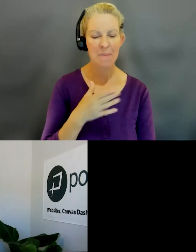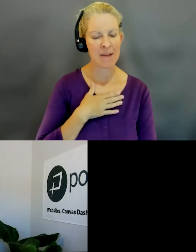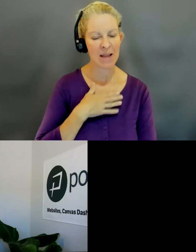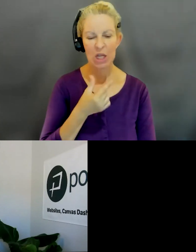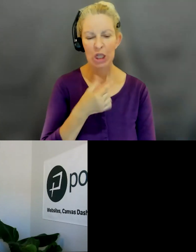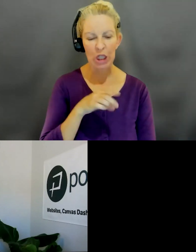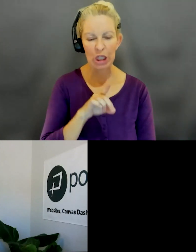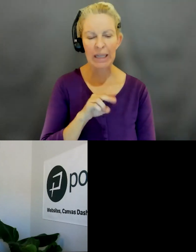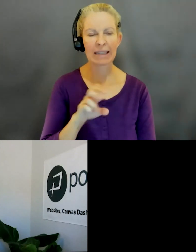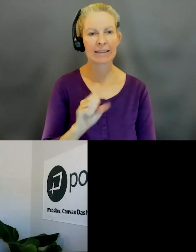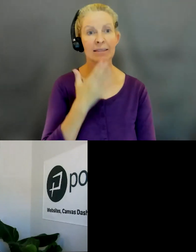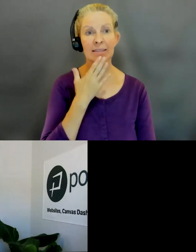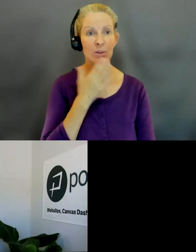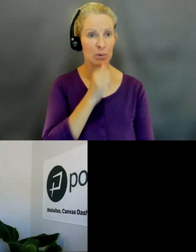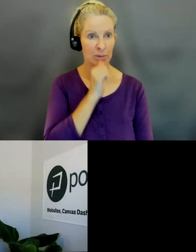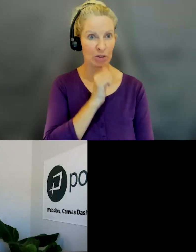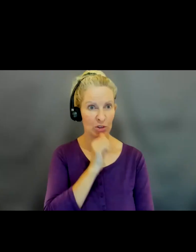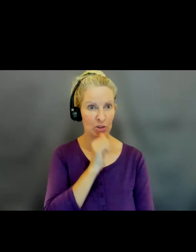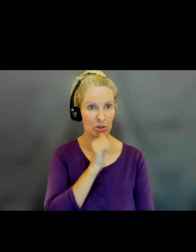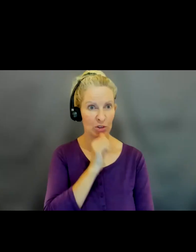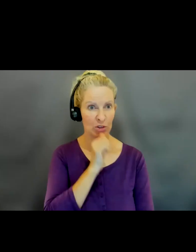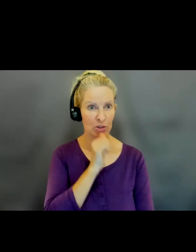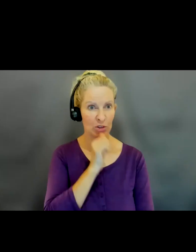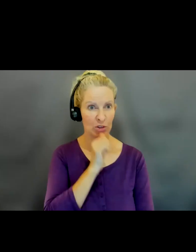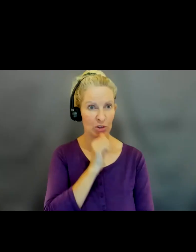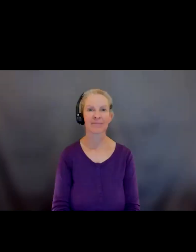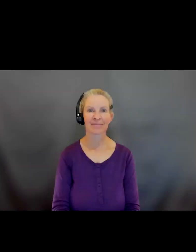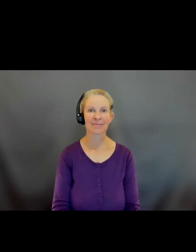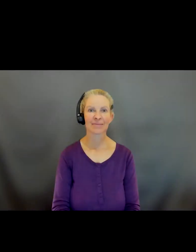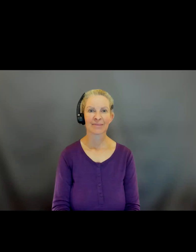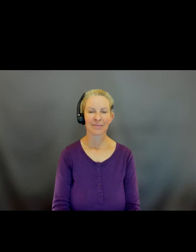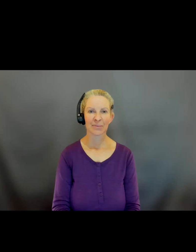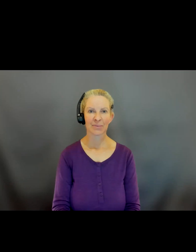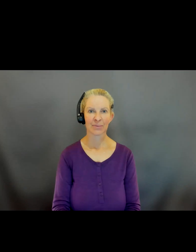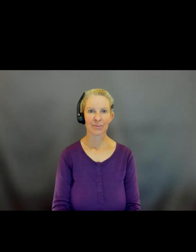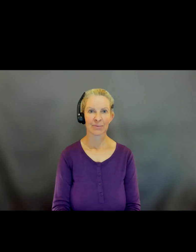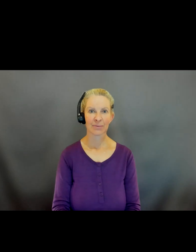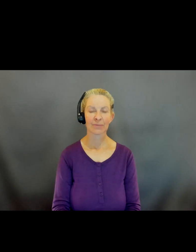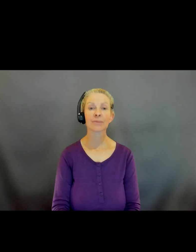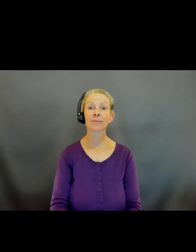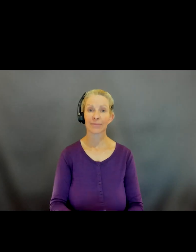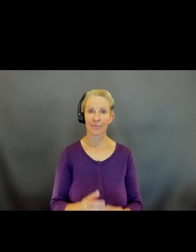thank you all for your patience. Let's get back into it. We were talking about "Rocket